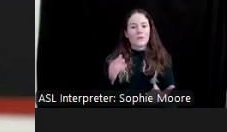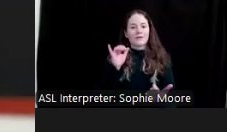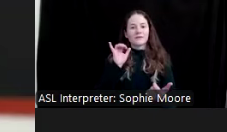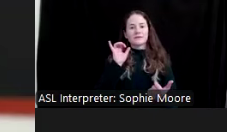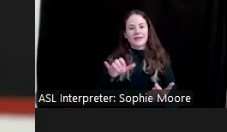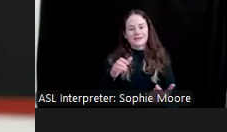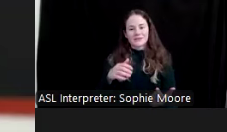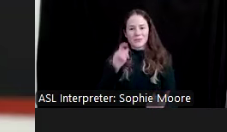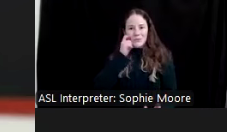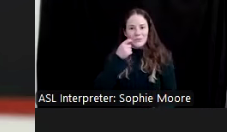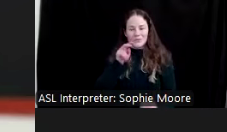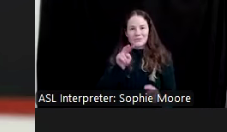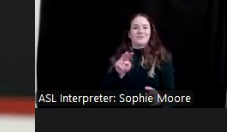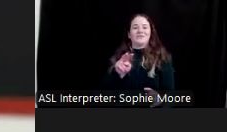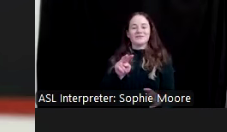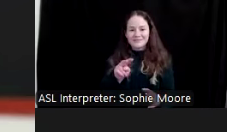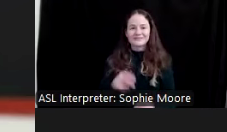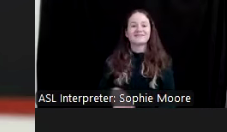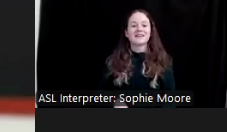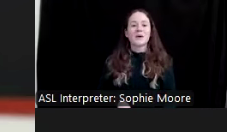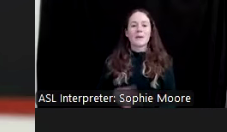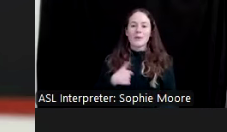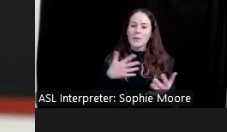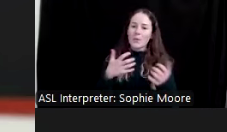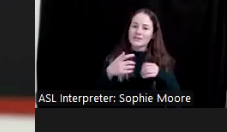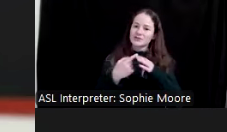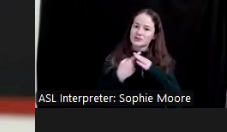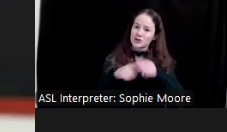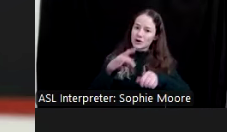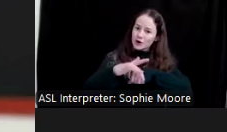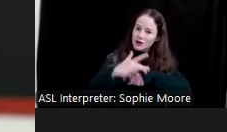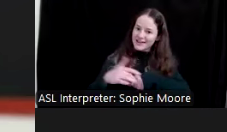any involvements has the same benefits of exercise and activity as their age match peers, independence, exercise